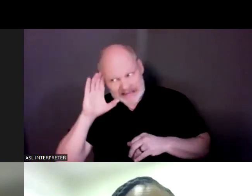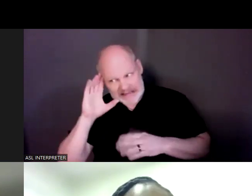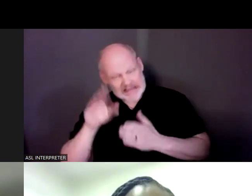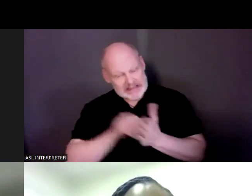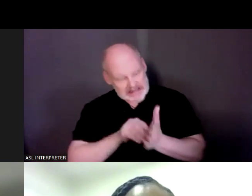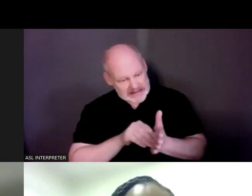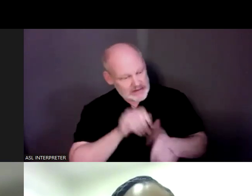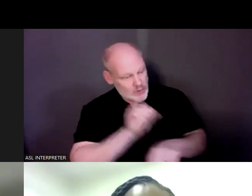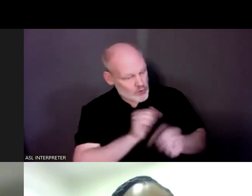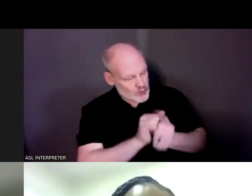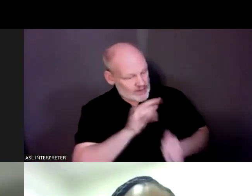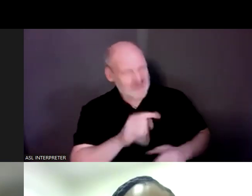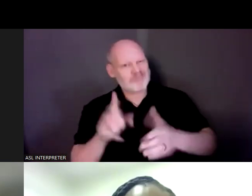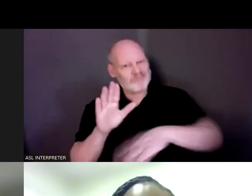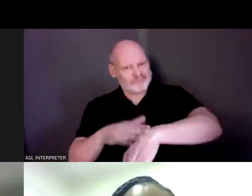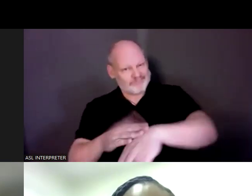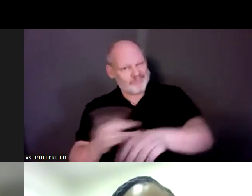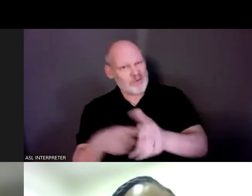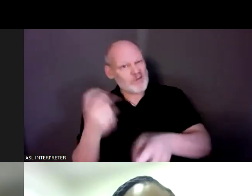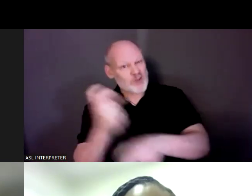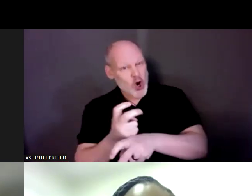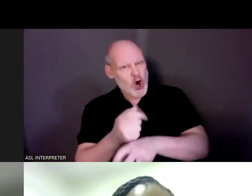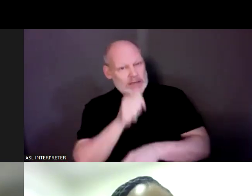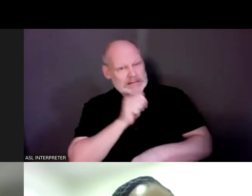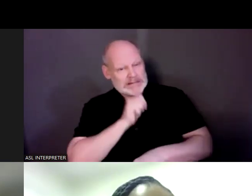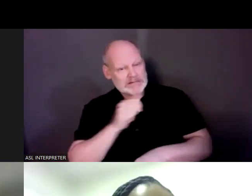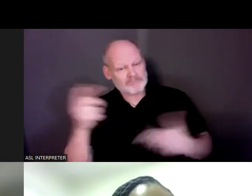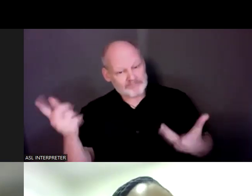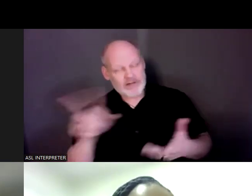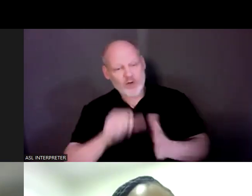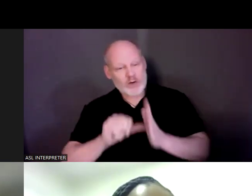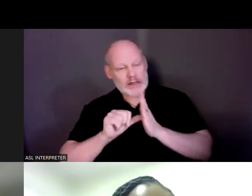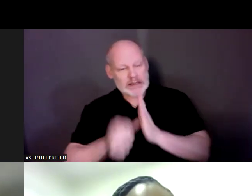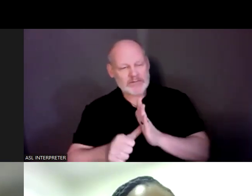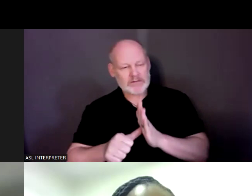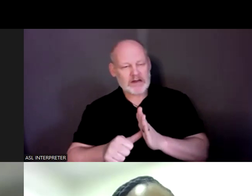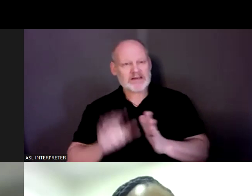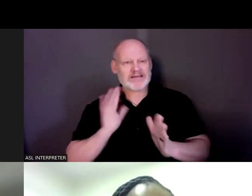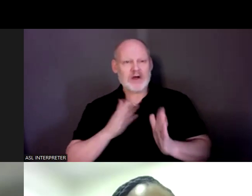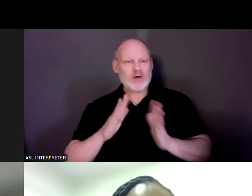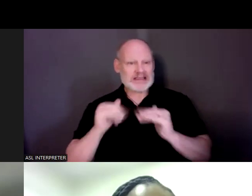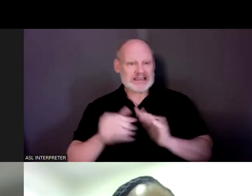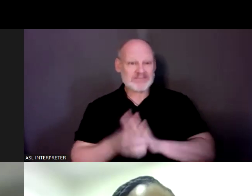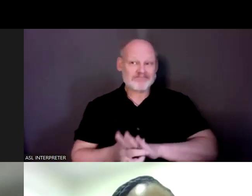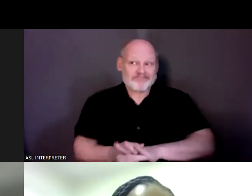and it highlights some of our systems that are inequitable and it's very uncomfortable but we